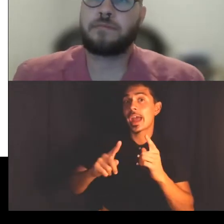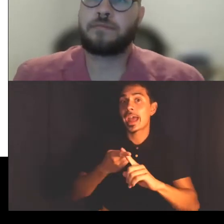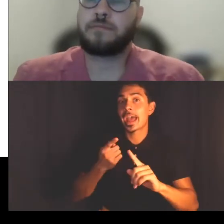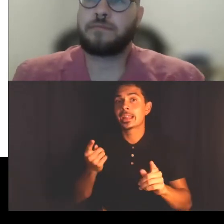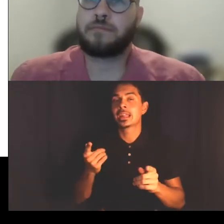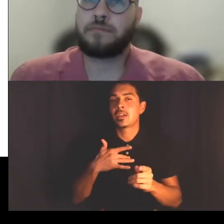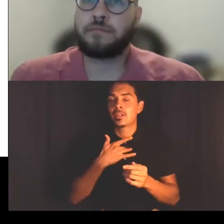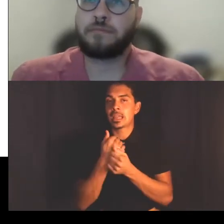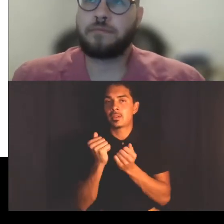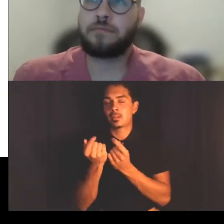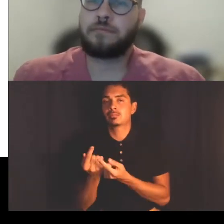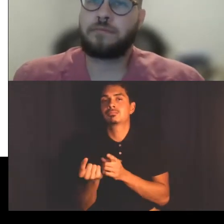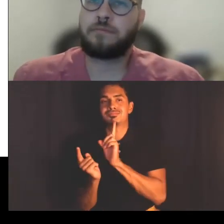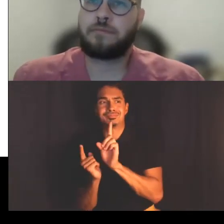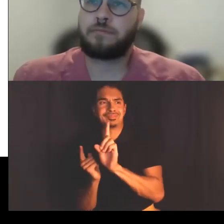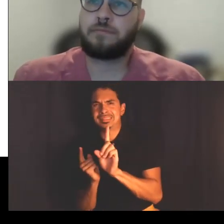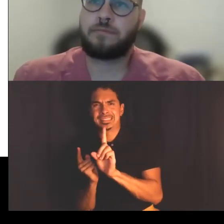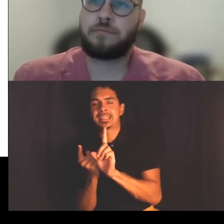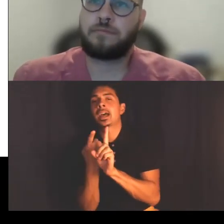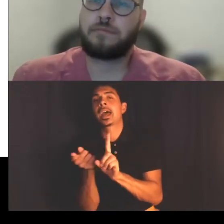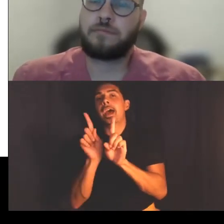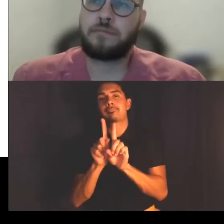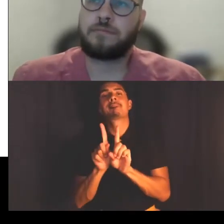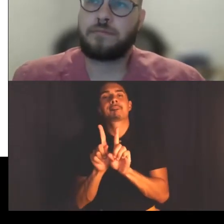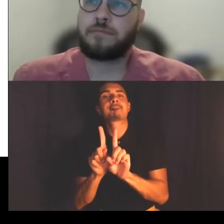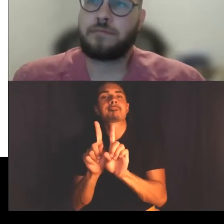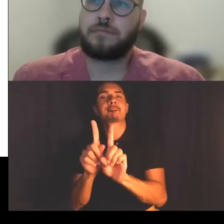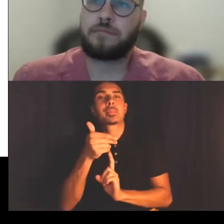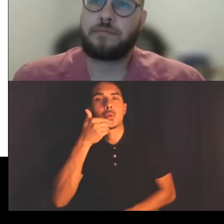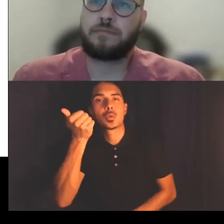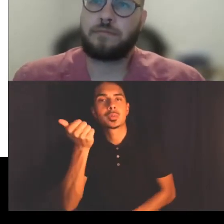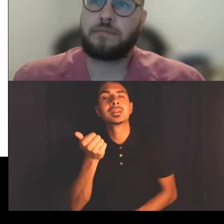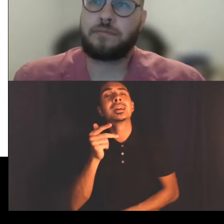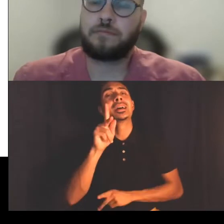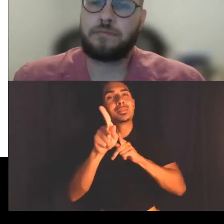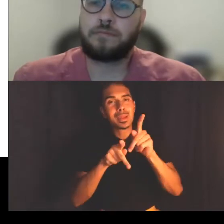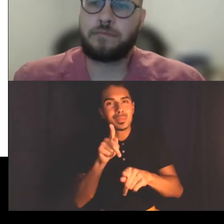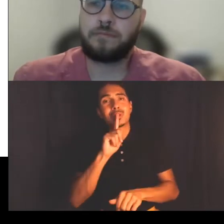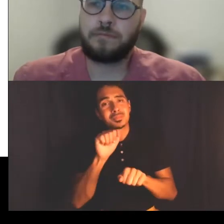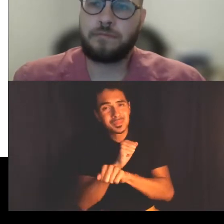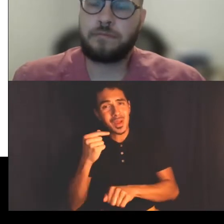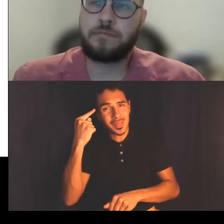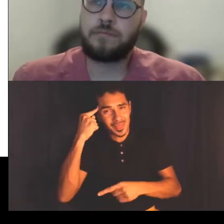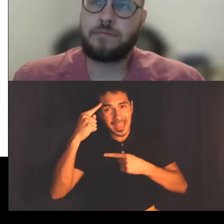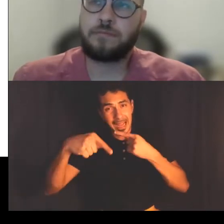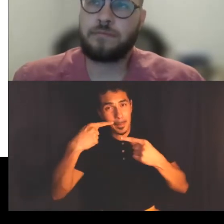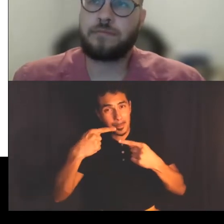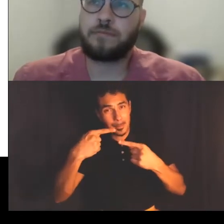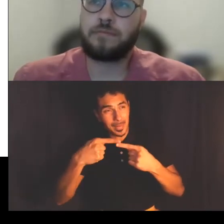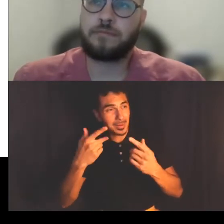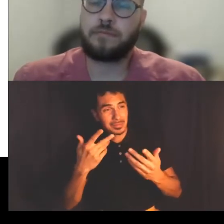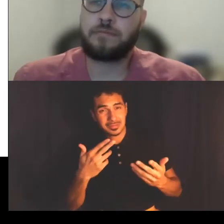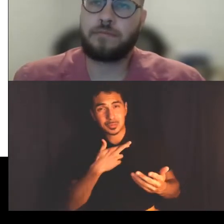so just know that this is on people's minds, that people are just having fears in general